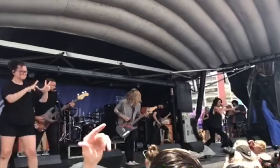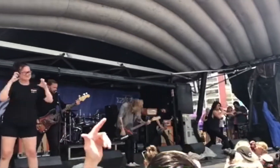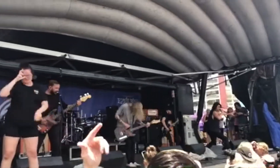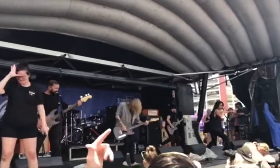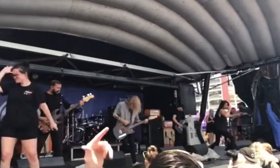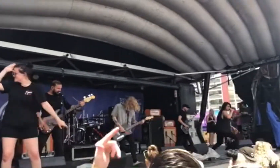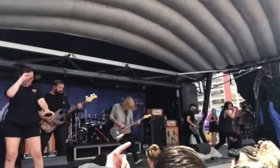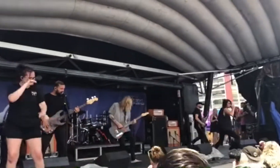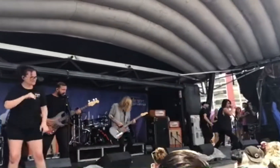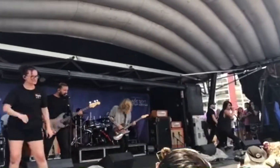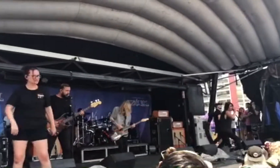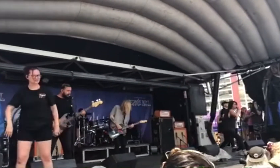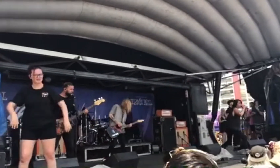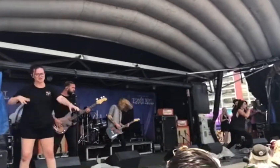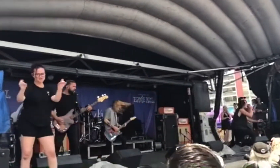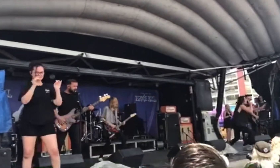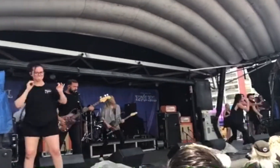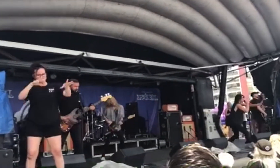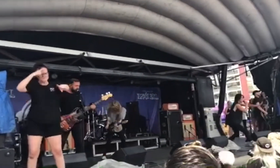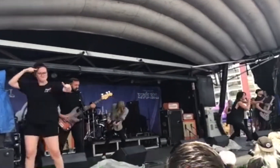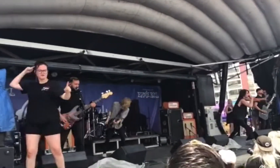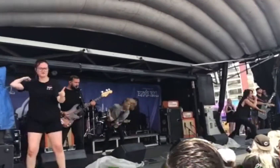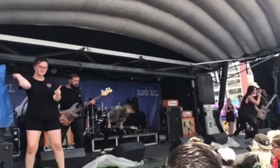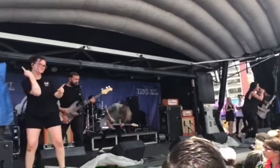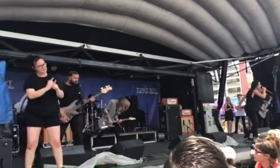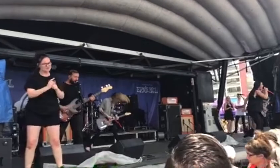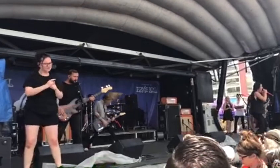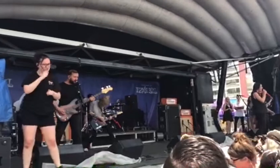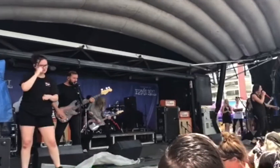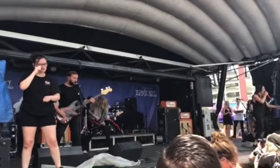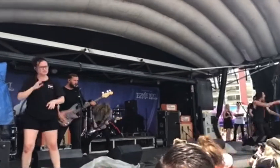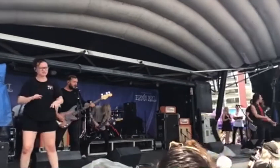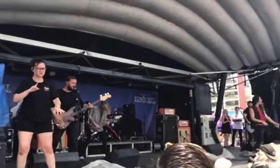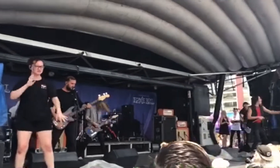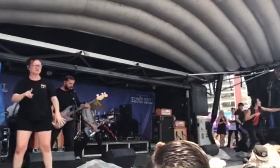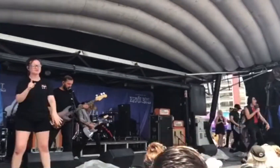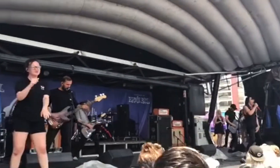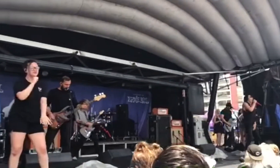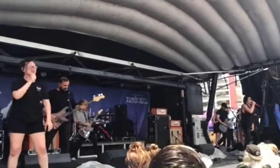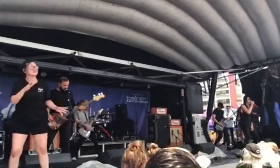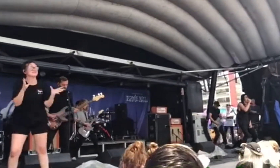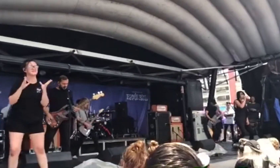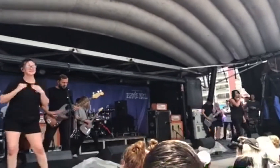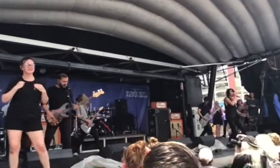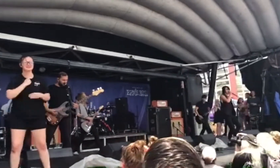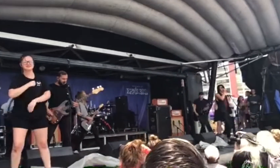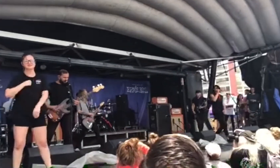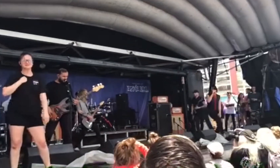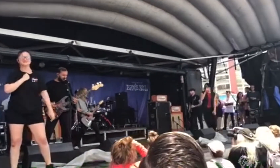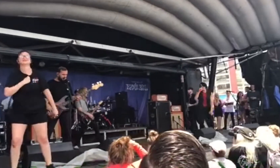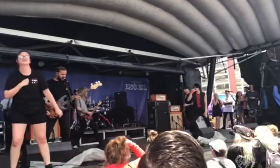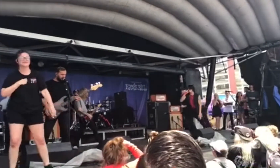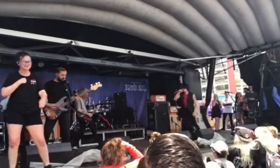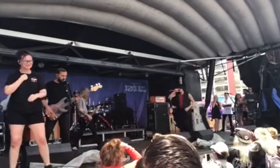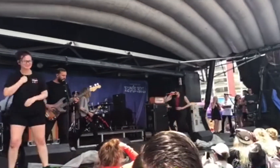I was selfish and stubborn, a terrible brother You don't have to forgive me